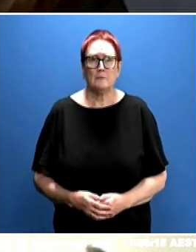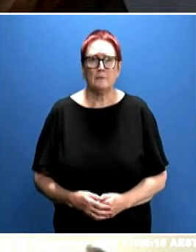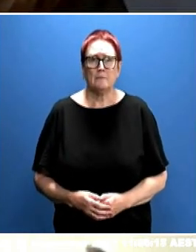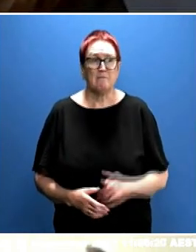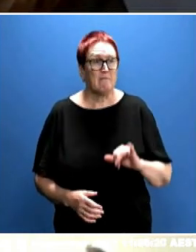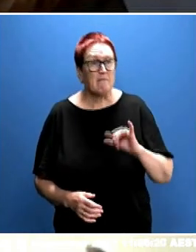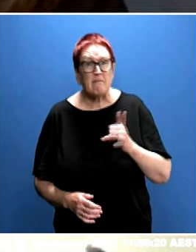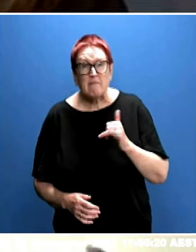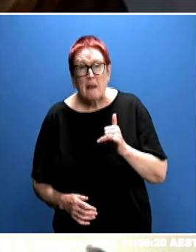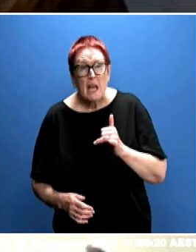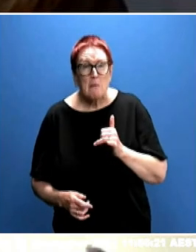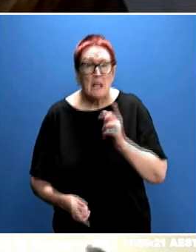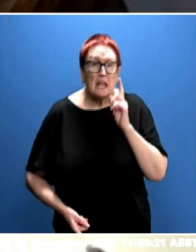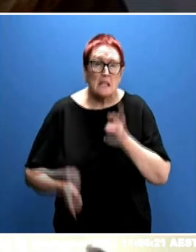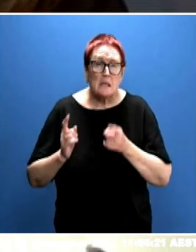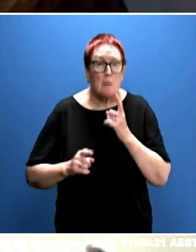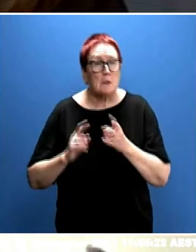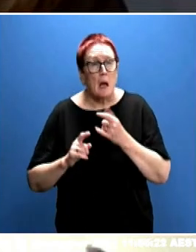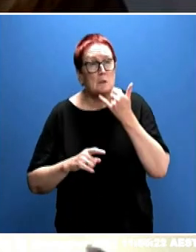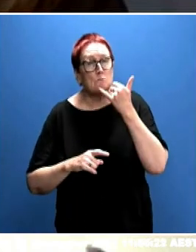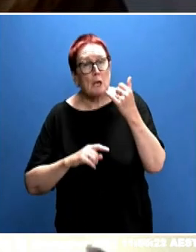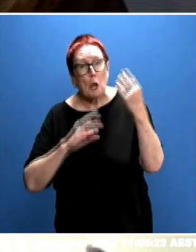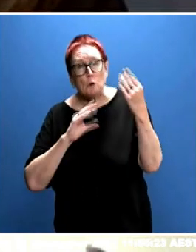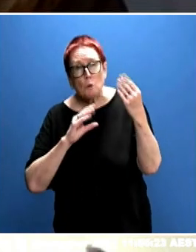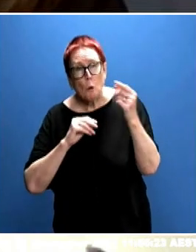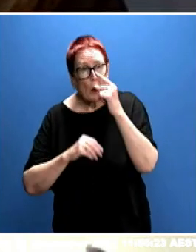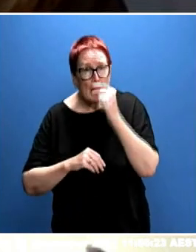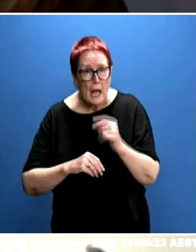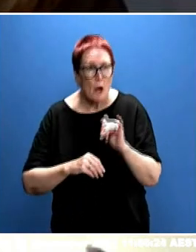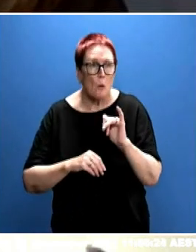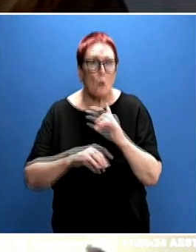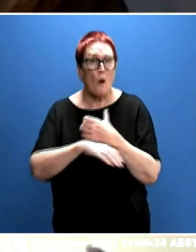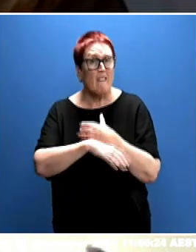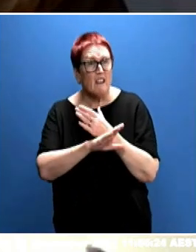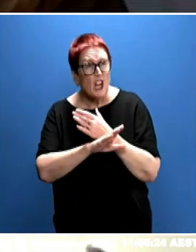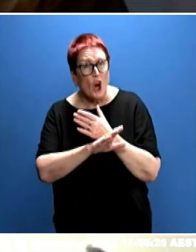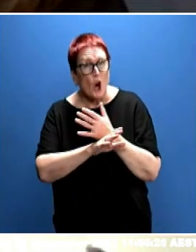contact via videolink or and with community and family at home.